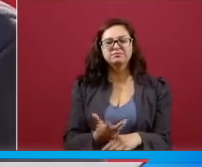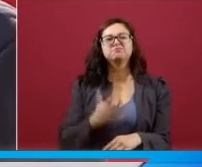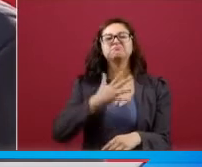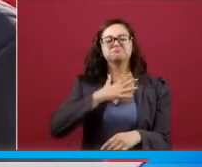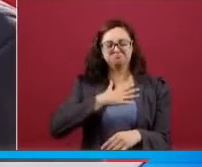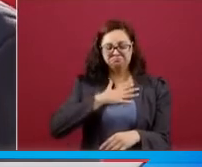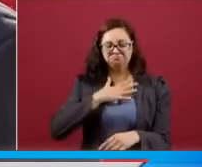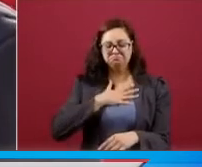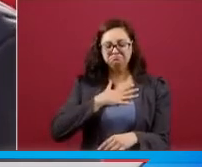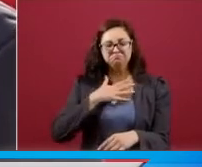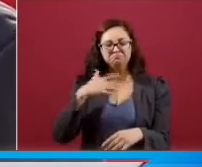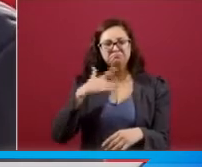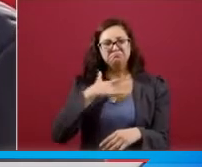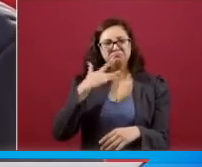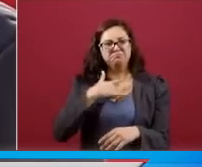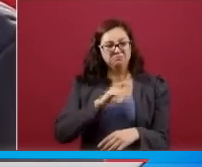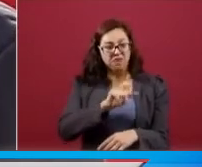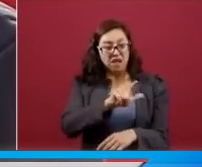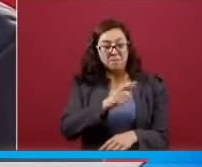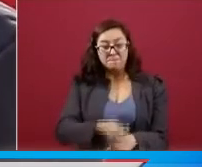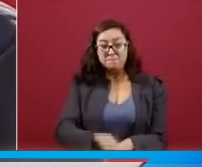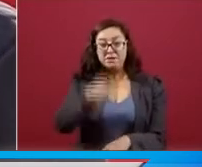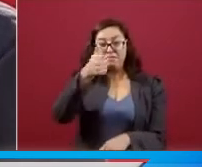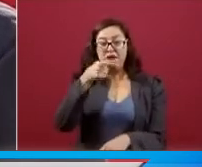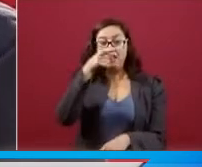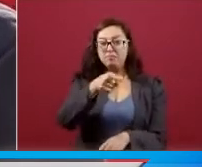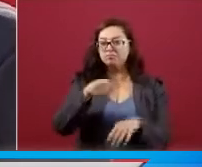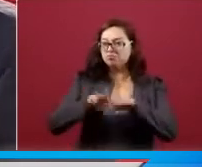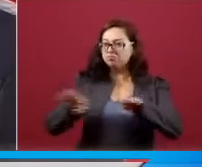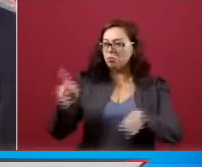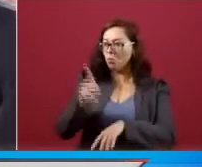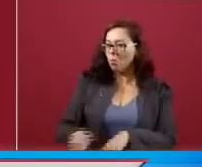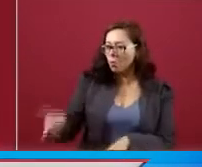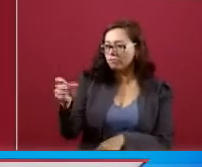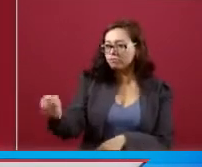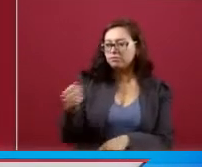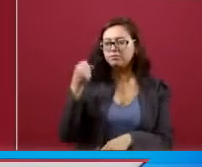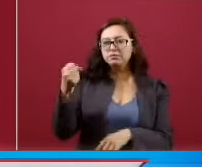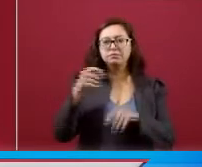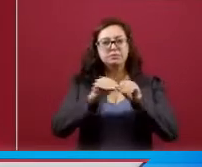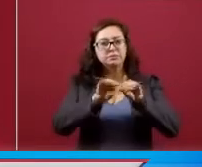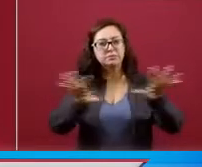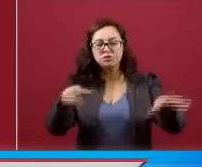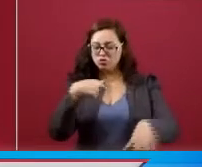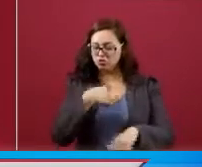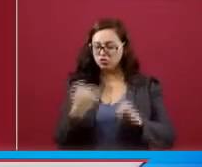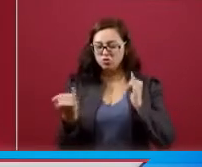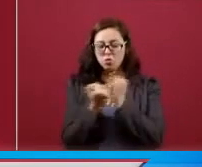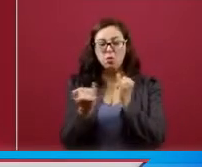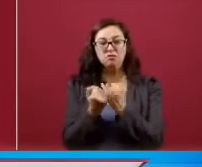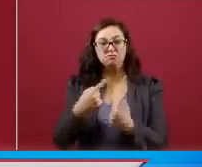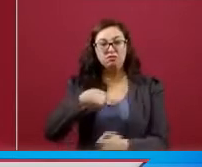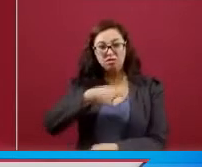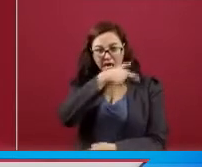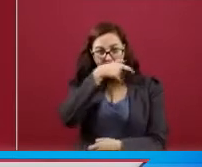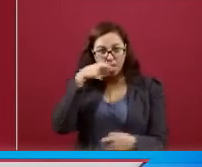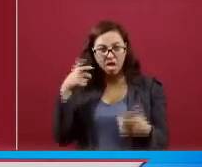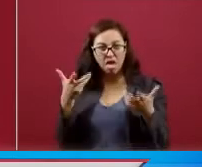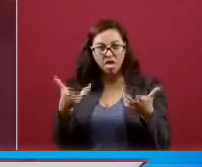is in accordance with the maxim of "effective suffrage not reelection" It is maderista He will serve if the town decides it 6 years